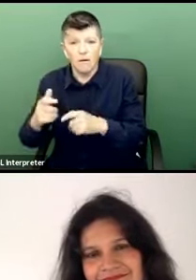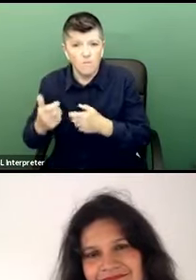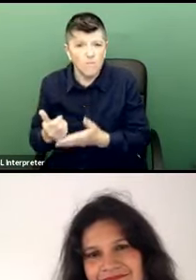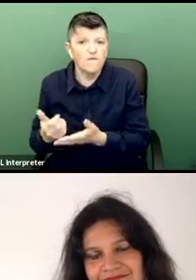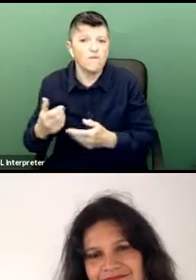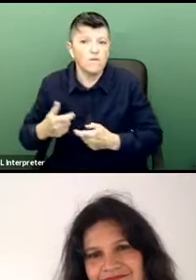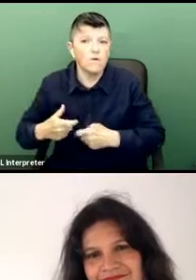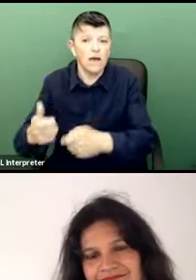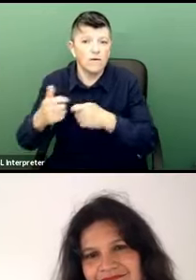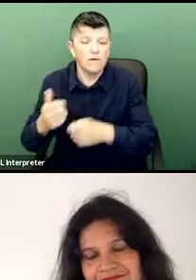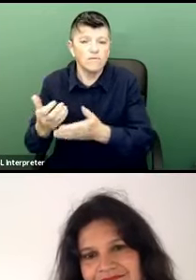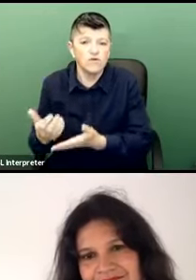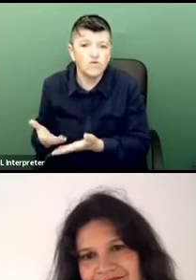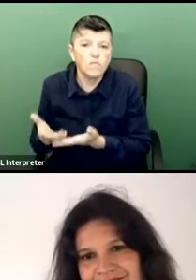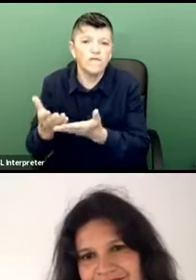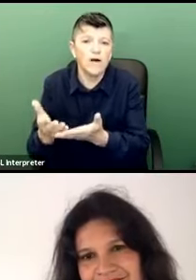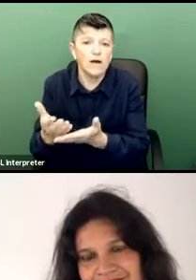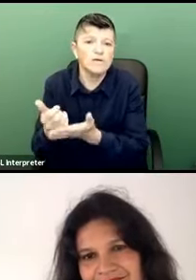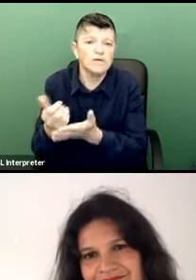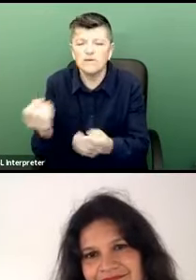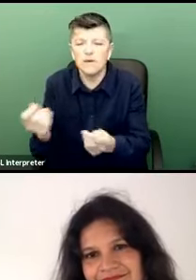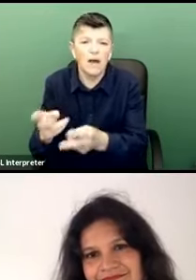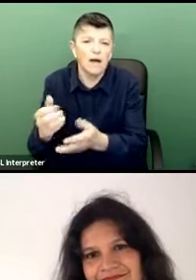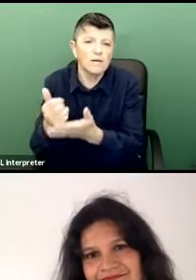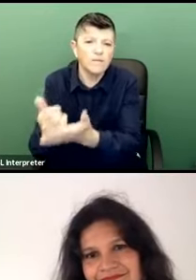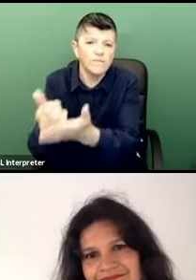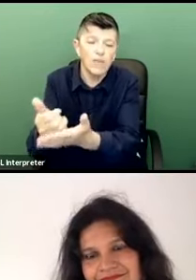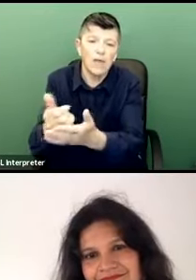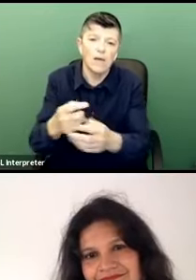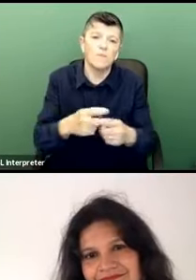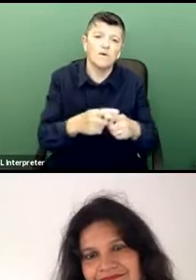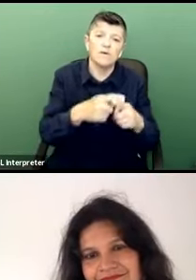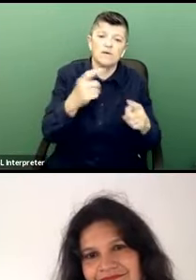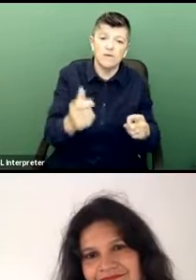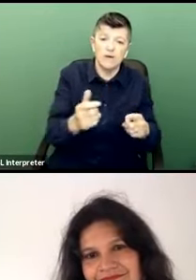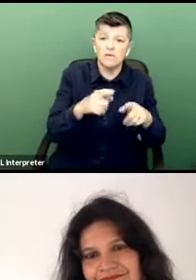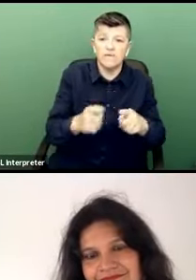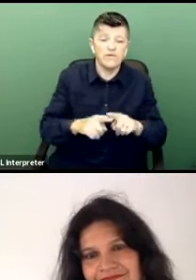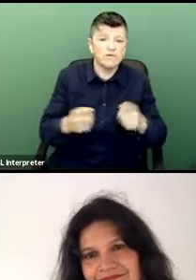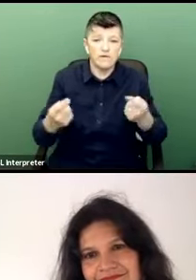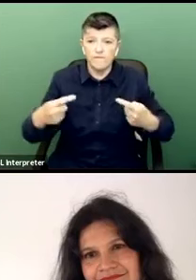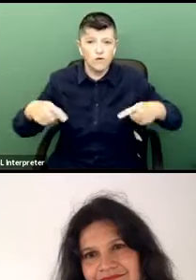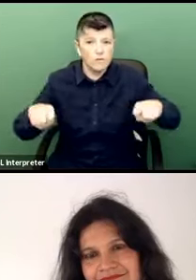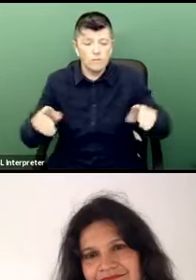how a judge is remunerated, do they receive any kind